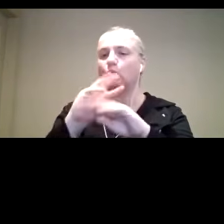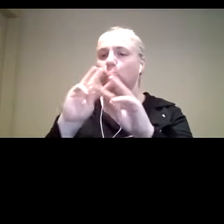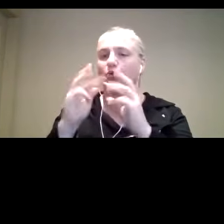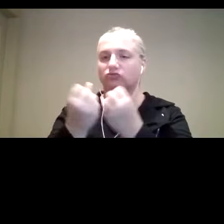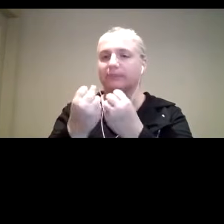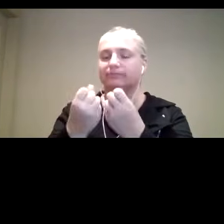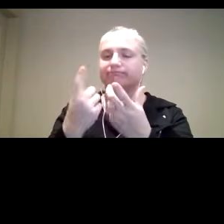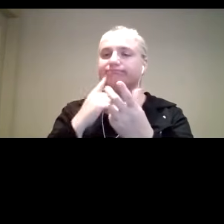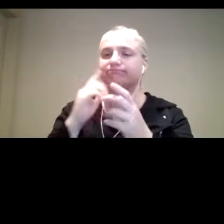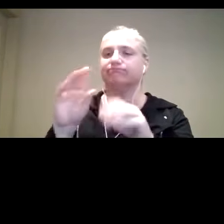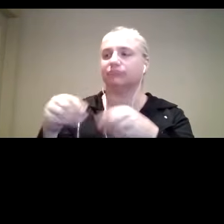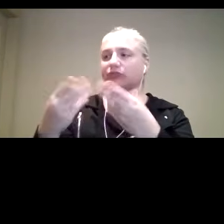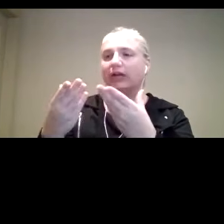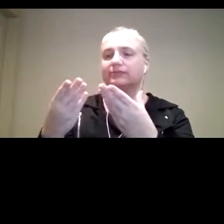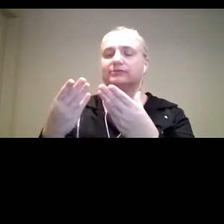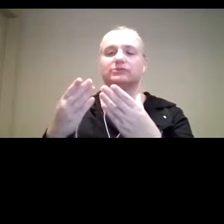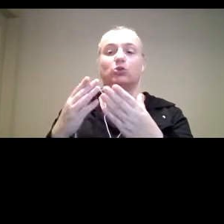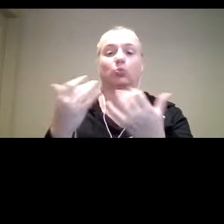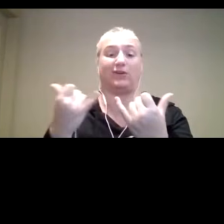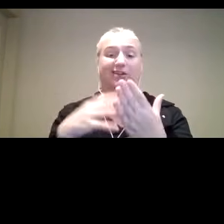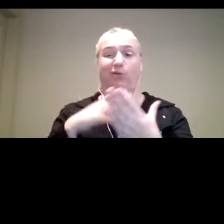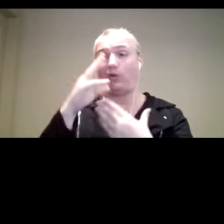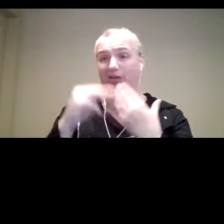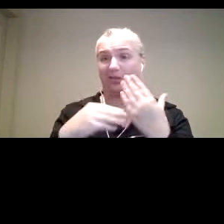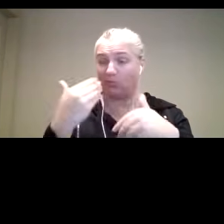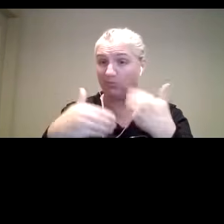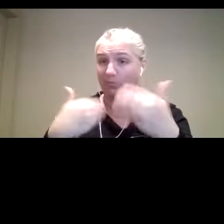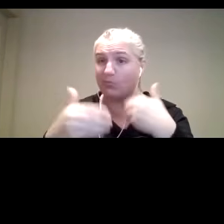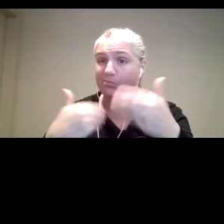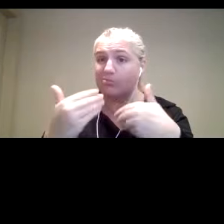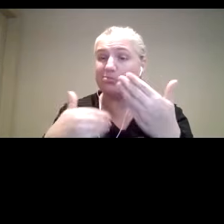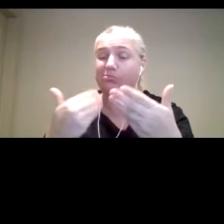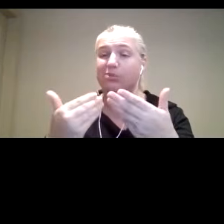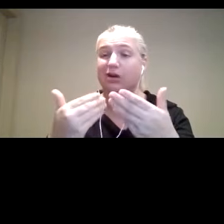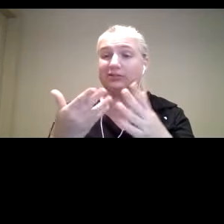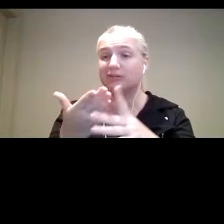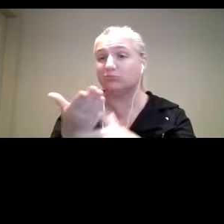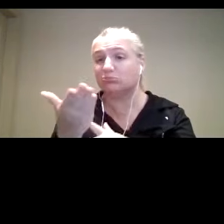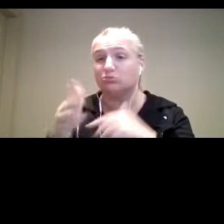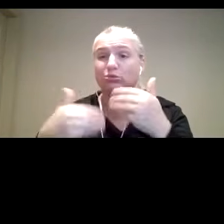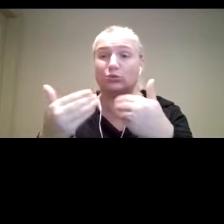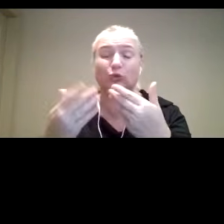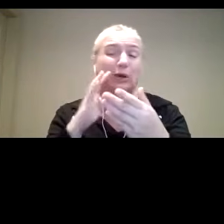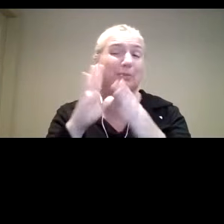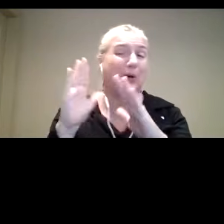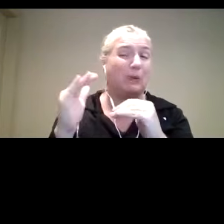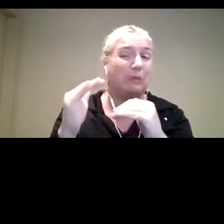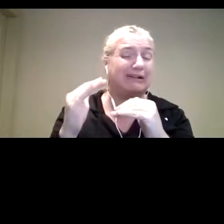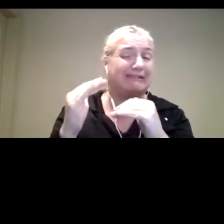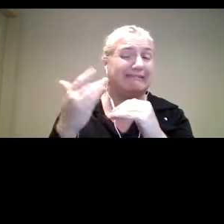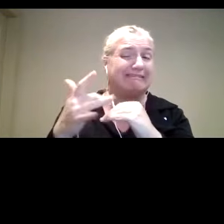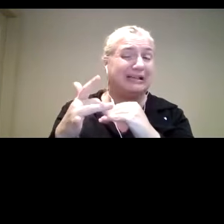And is going through the curriculum process right now. And we hope that it will be open for students to register